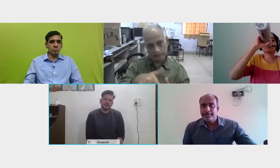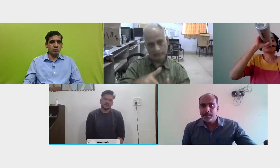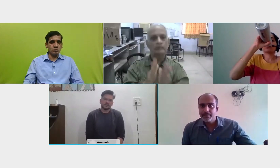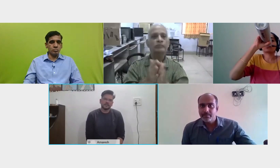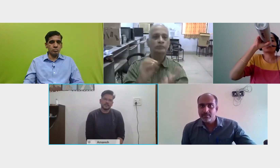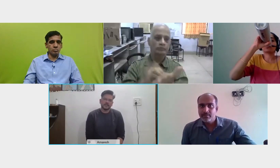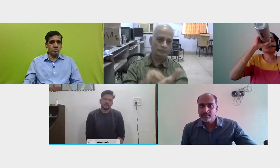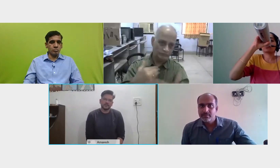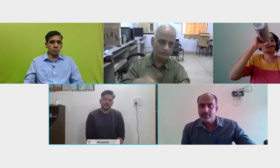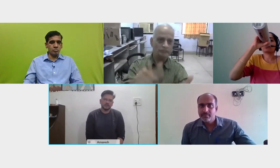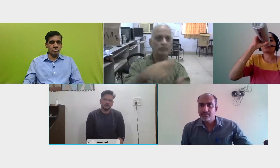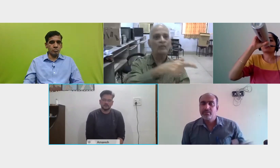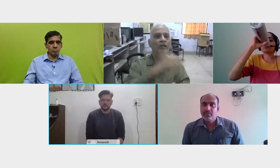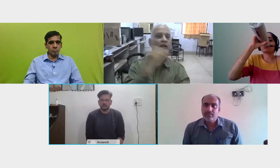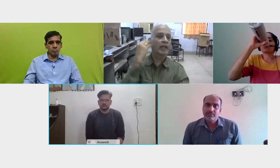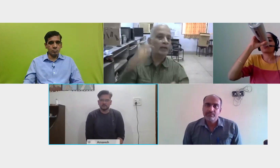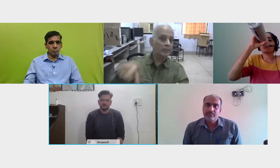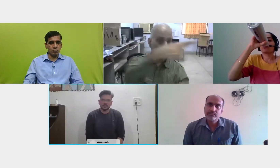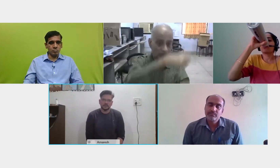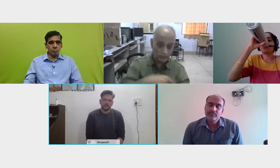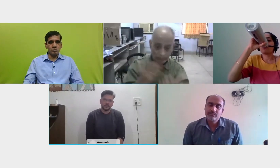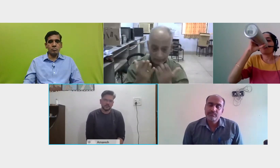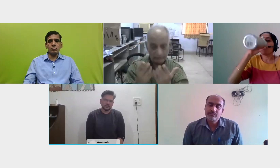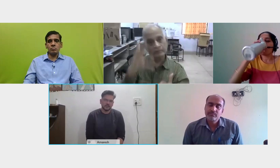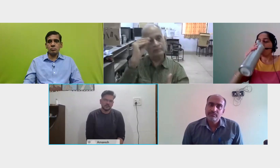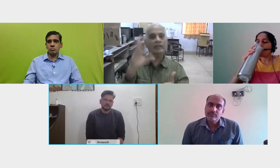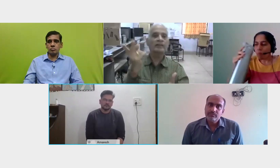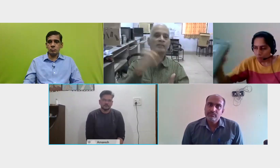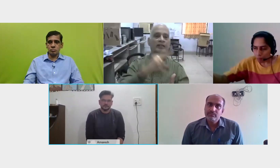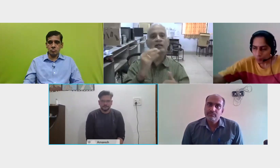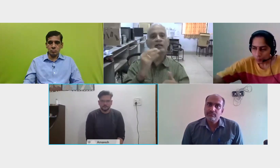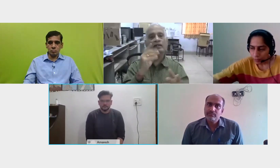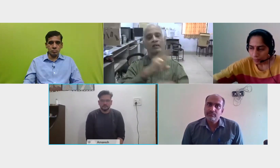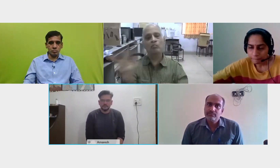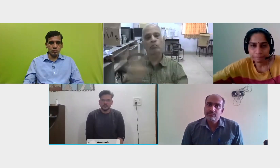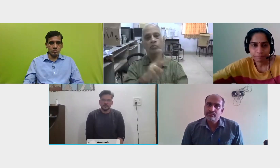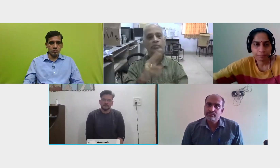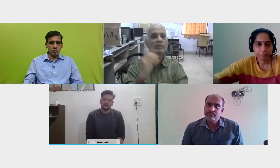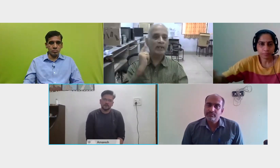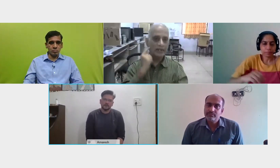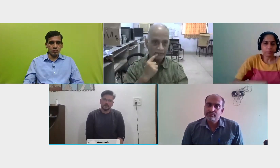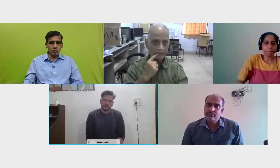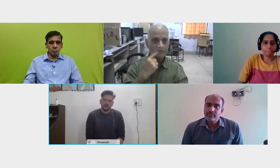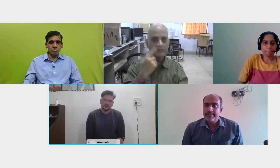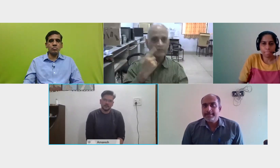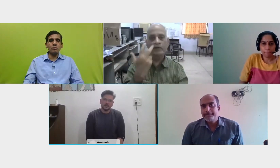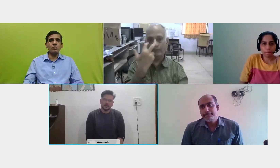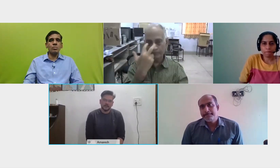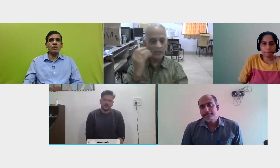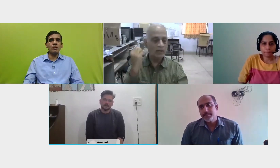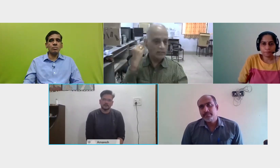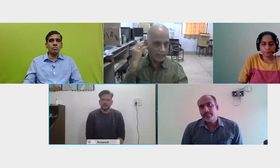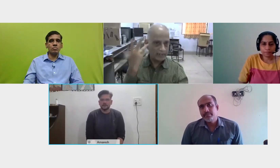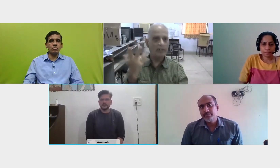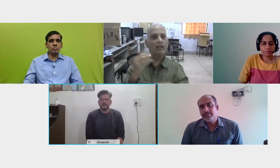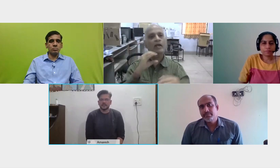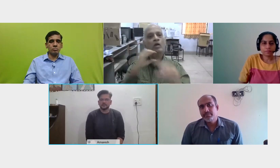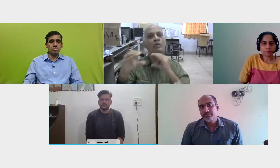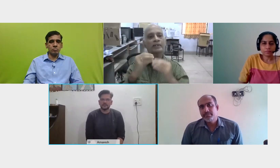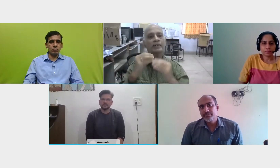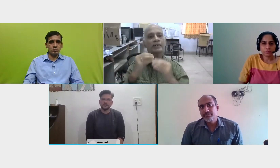they can learn sign language for better communication if they can learn sign language that will